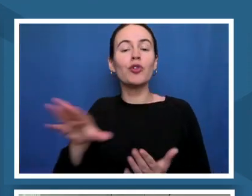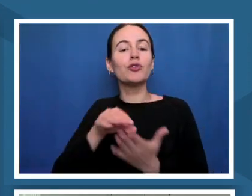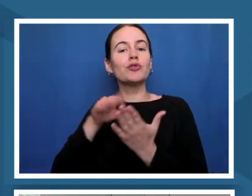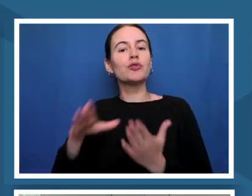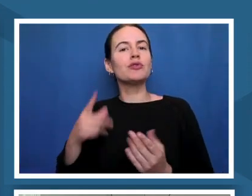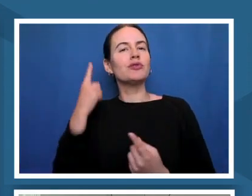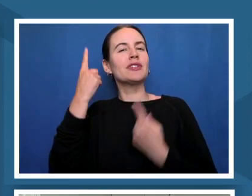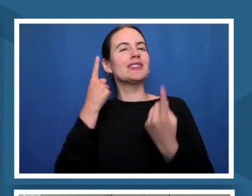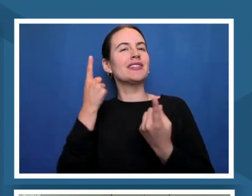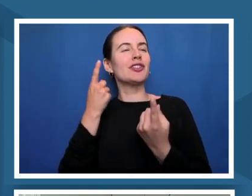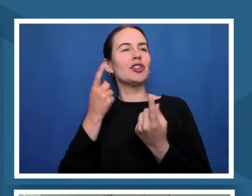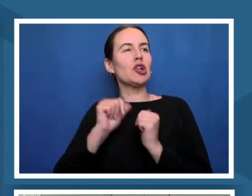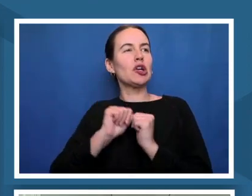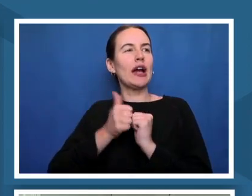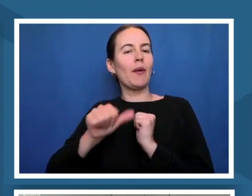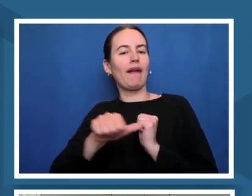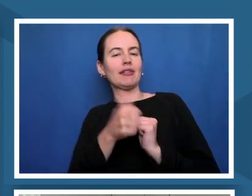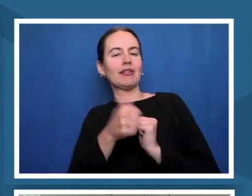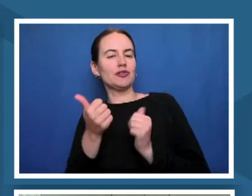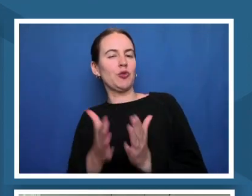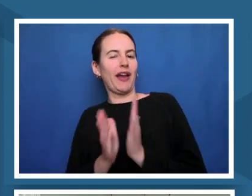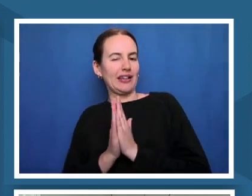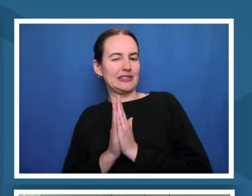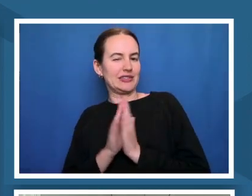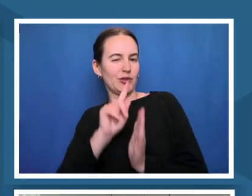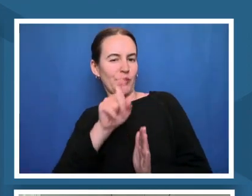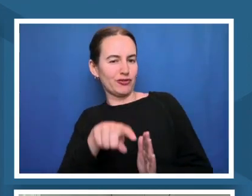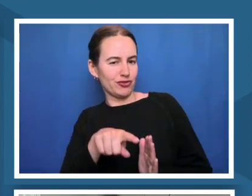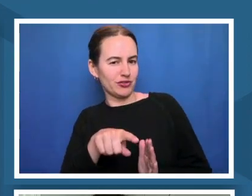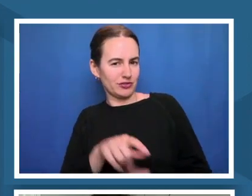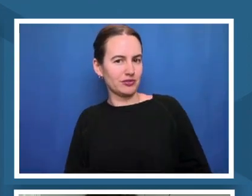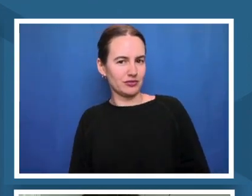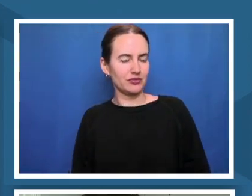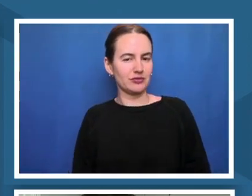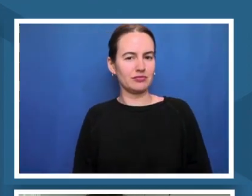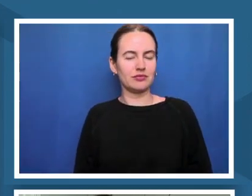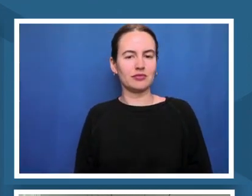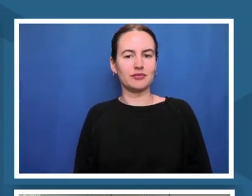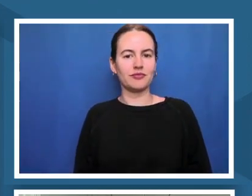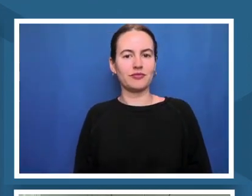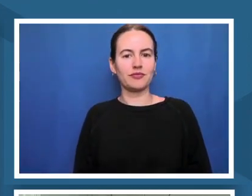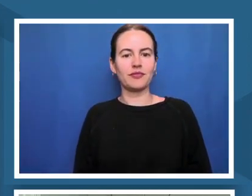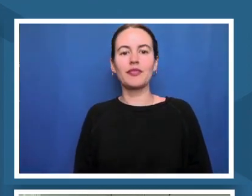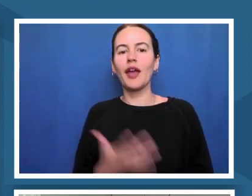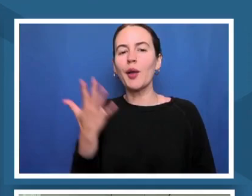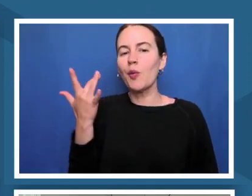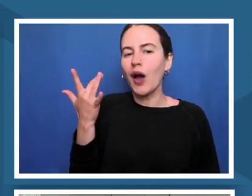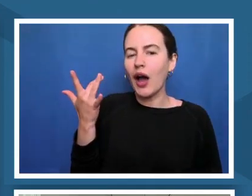ask that question and why you might ask that might ask it